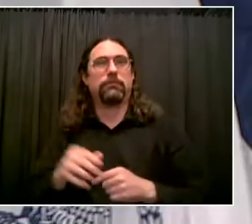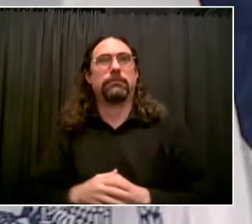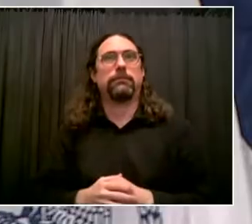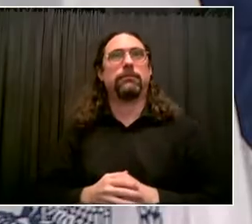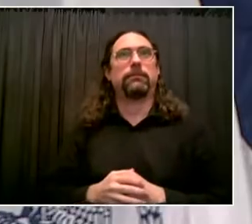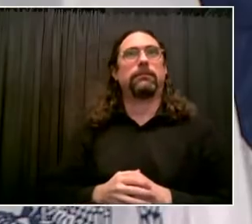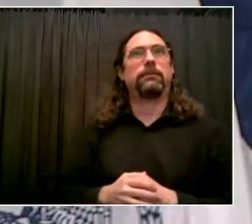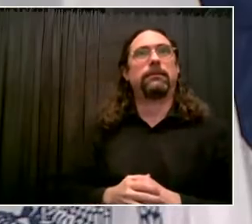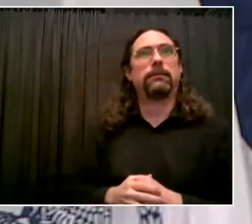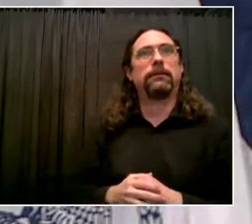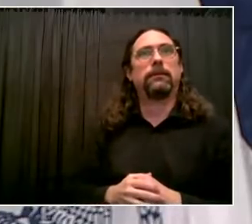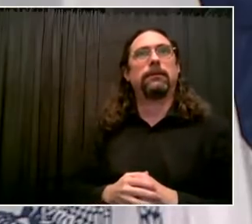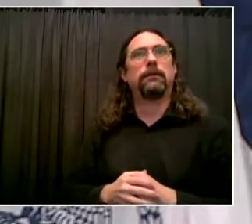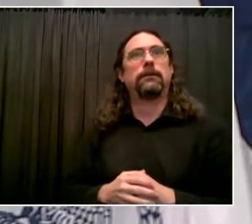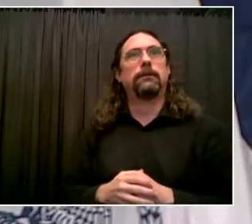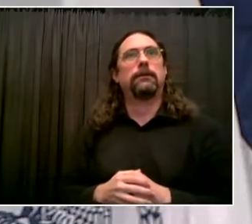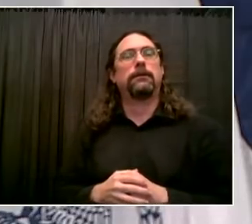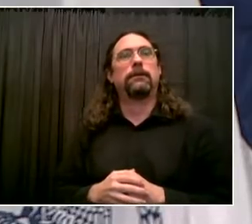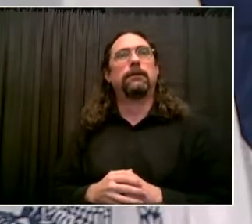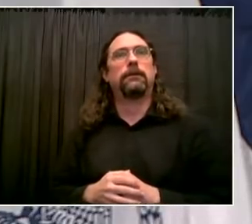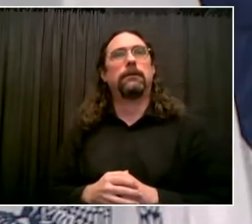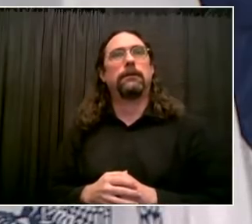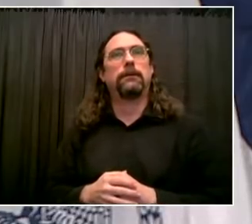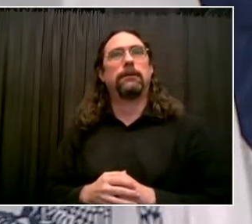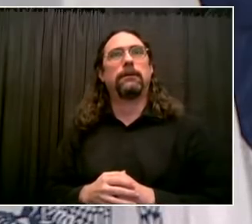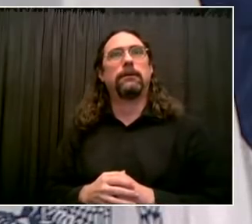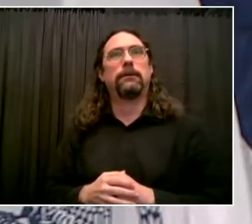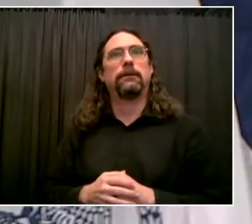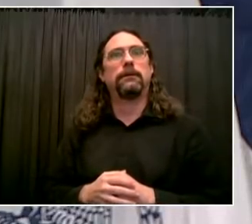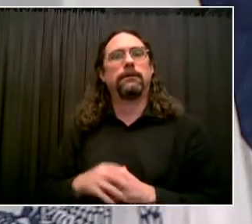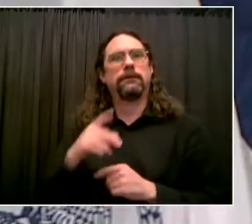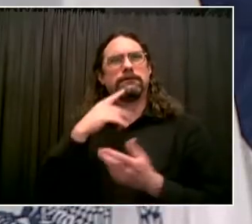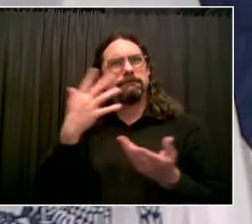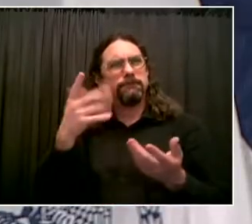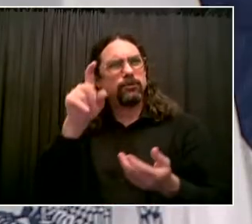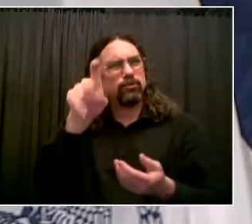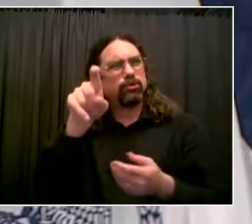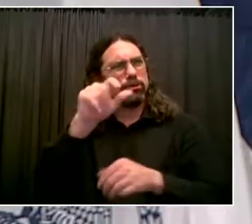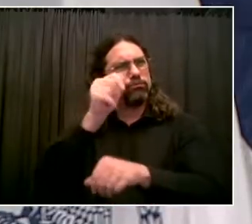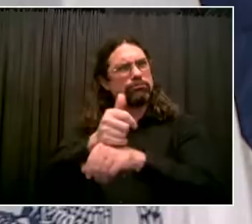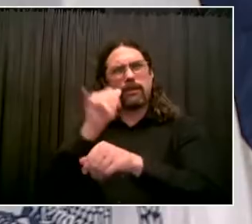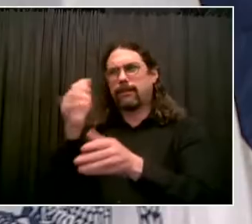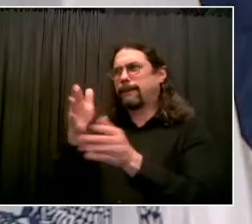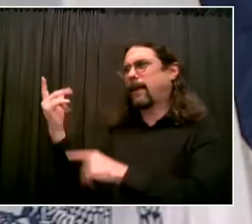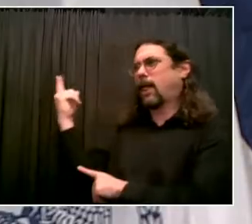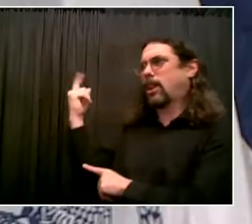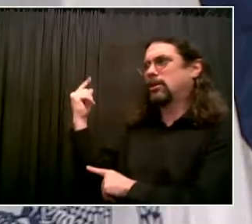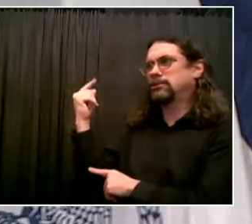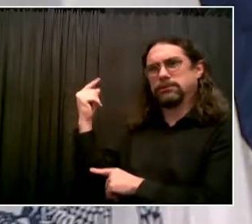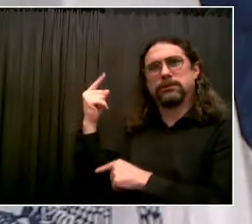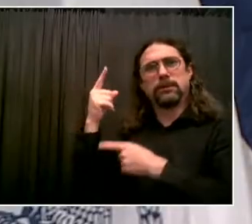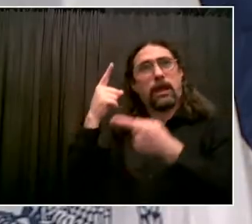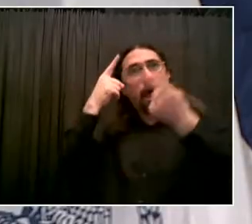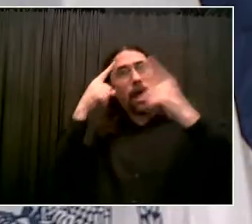SUMMER. I'M GOING TO START AND THEN I WILL TURN TO CHIEF HARRISON. CHIEF I'M GOING